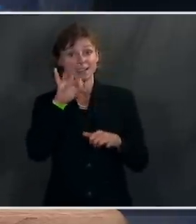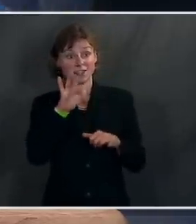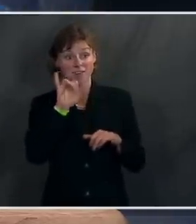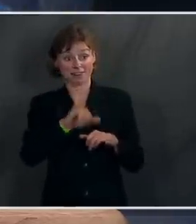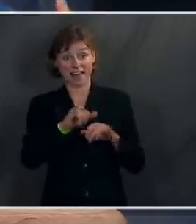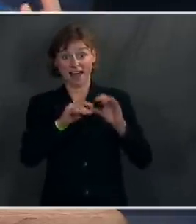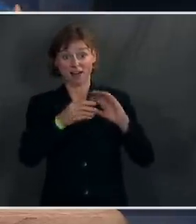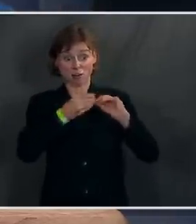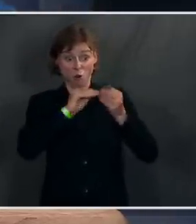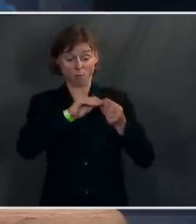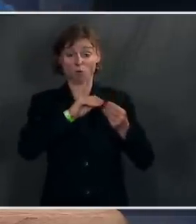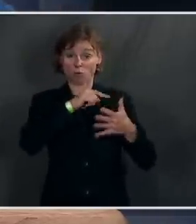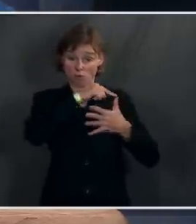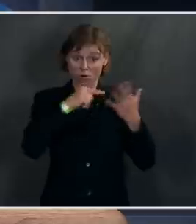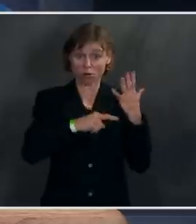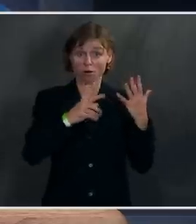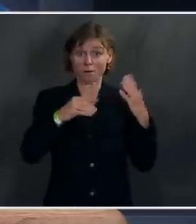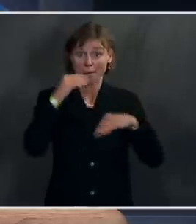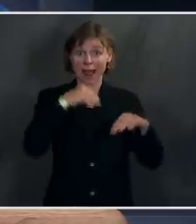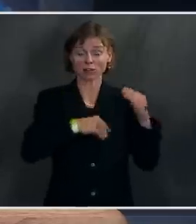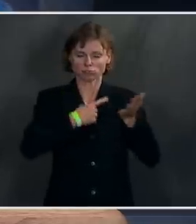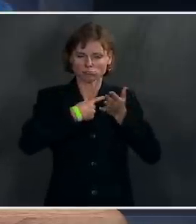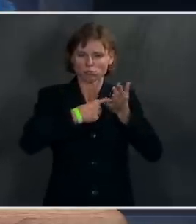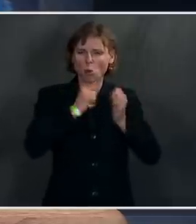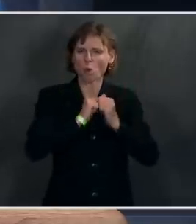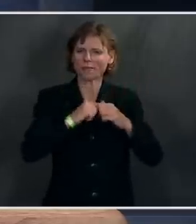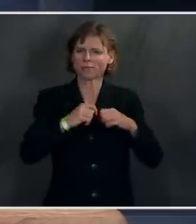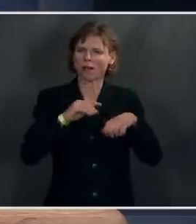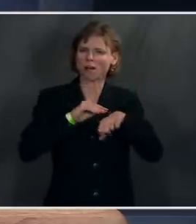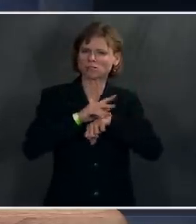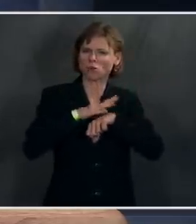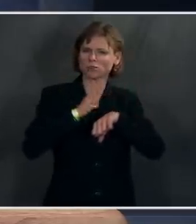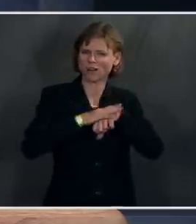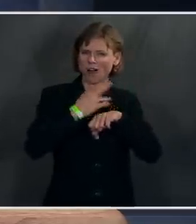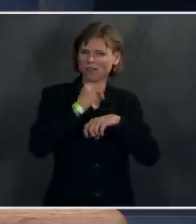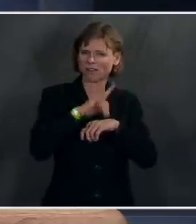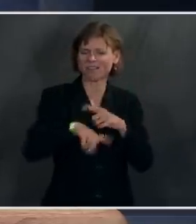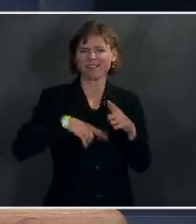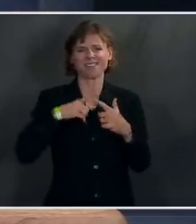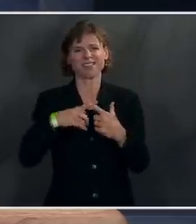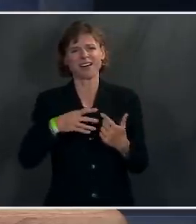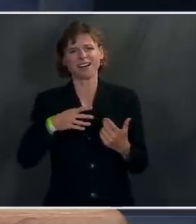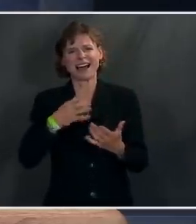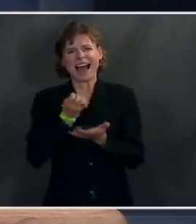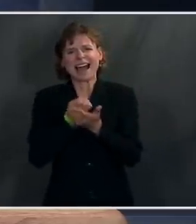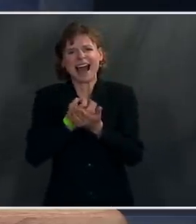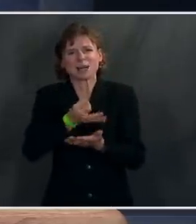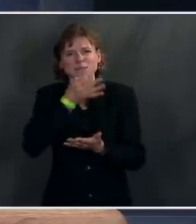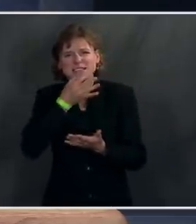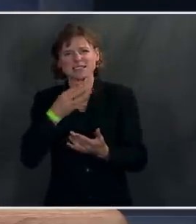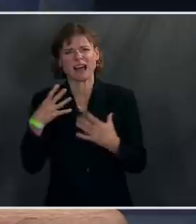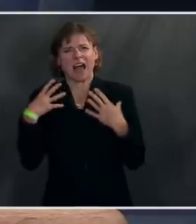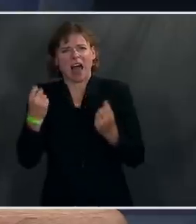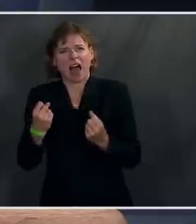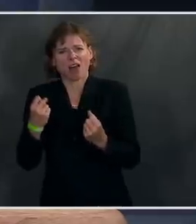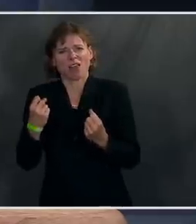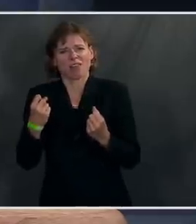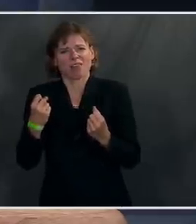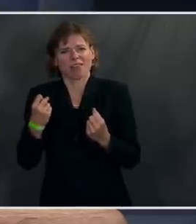but also based on the recommendations of economists, on health experts. And that's how we came up with that number. The Press: And lastly,